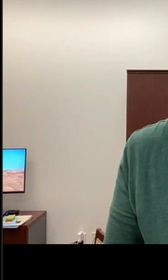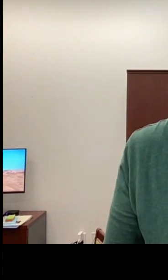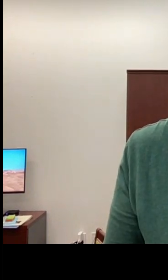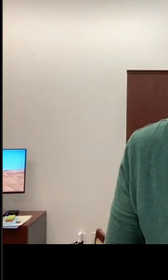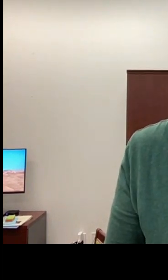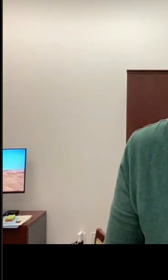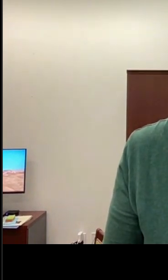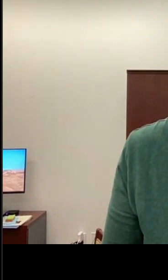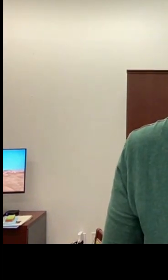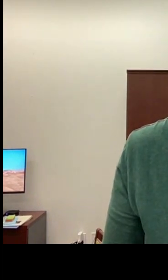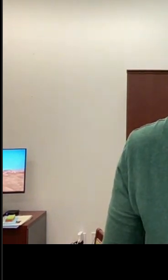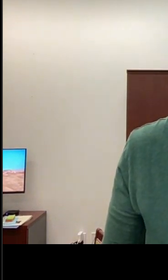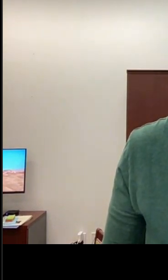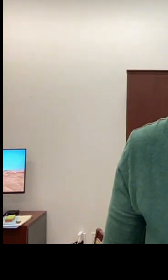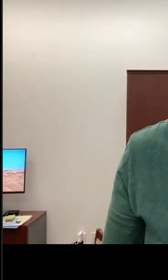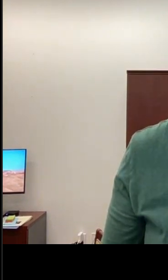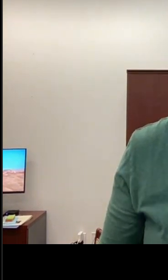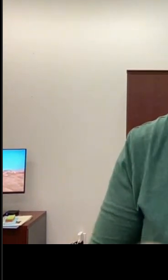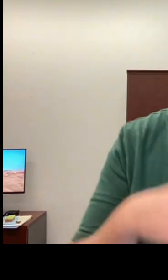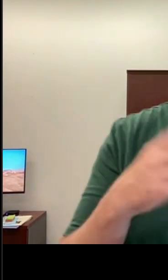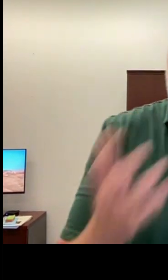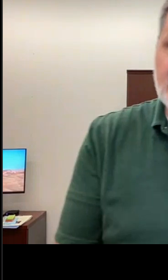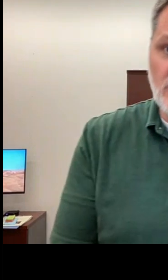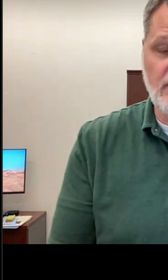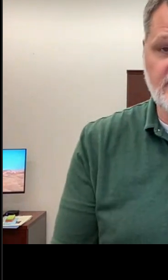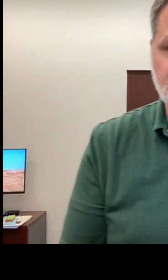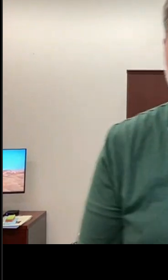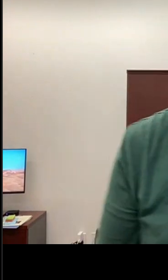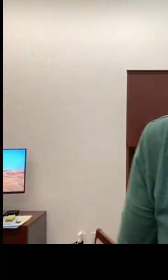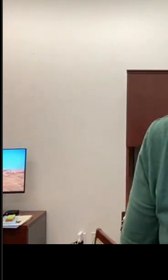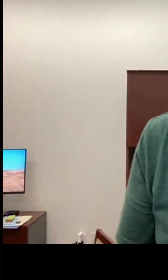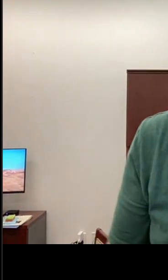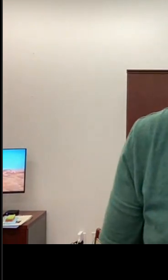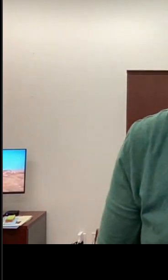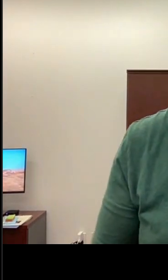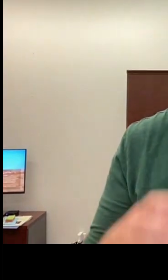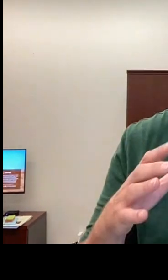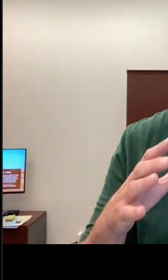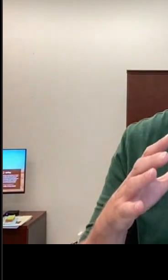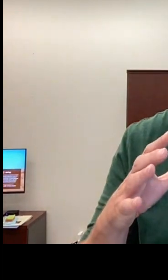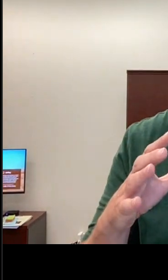You are inviting the school by attending to all these areas of belonging to help